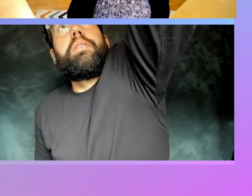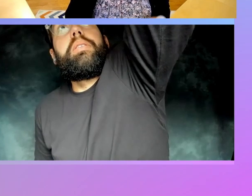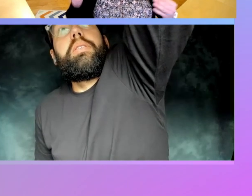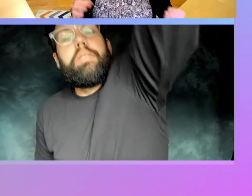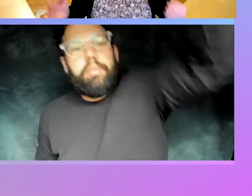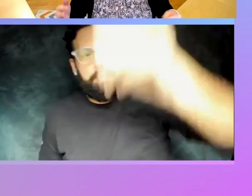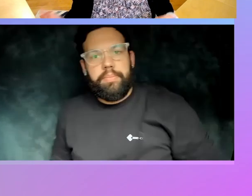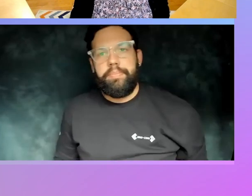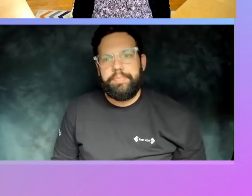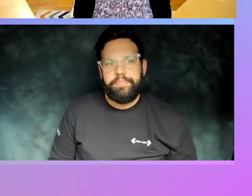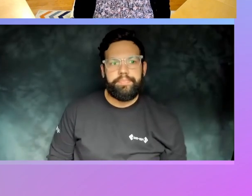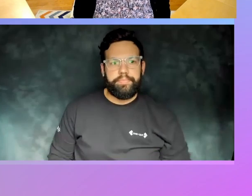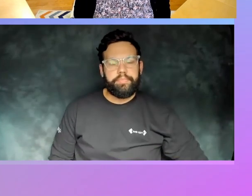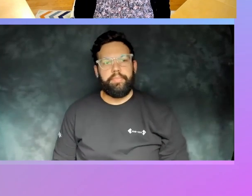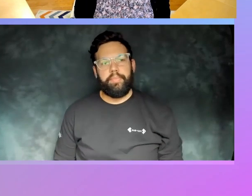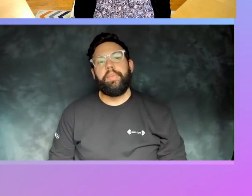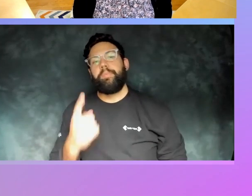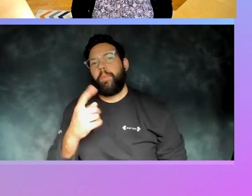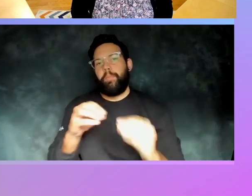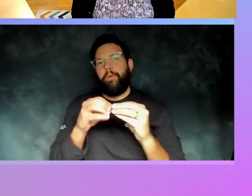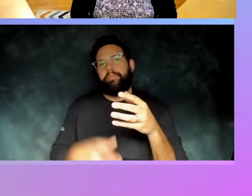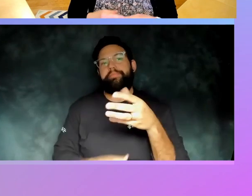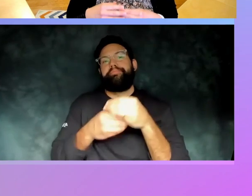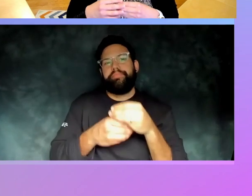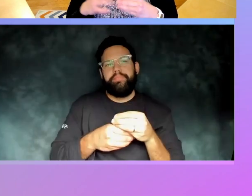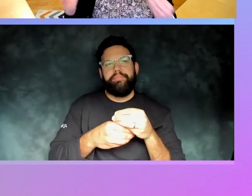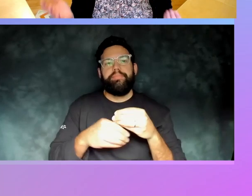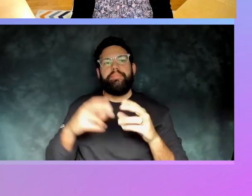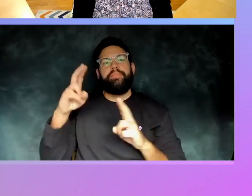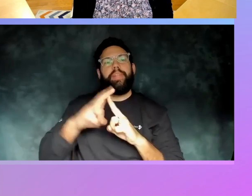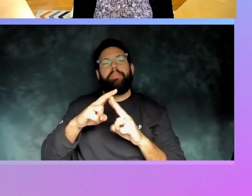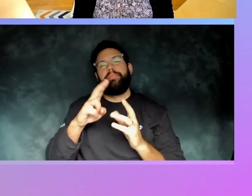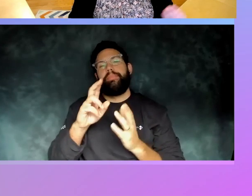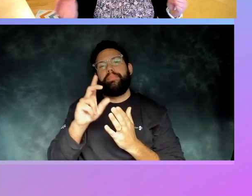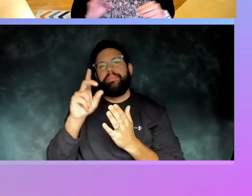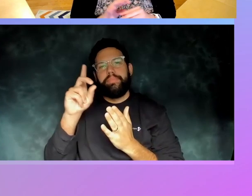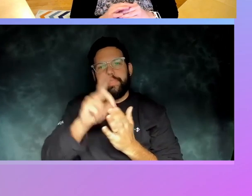5.3 label and name. There was a quick screenshot from that